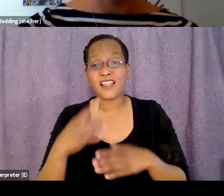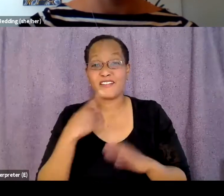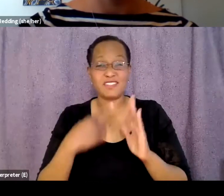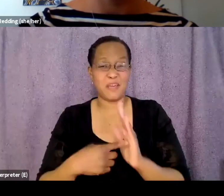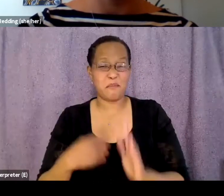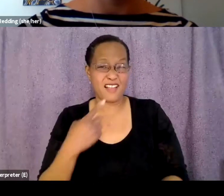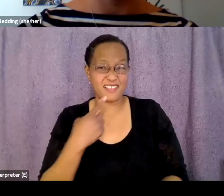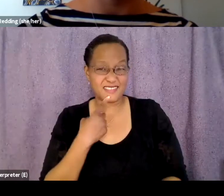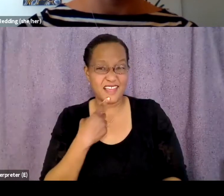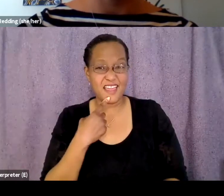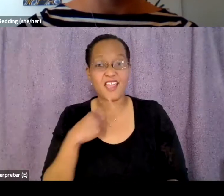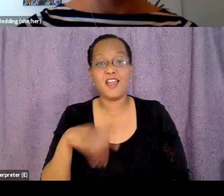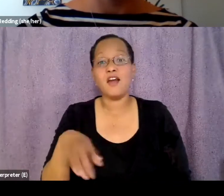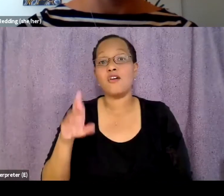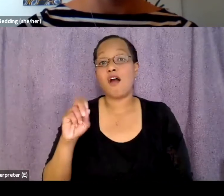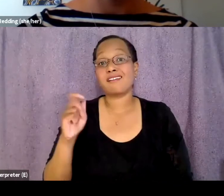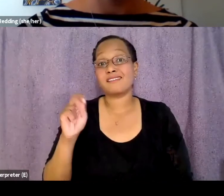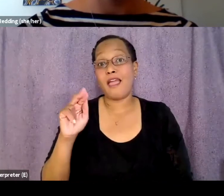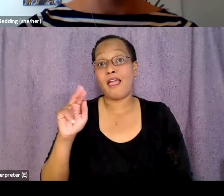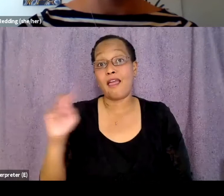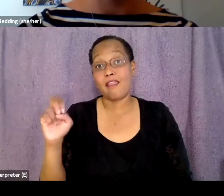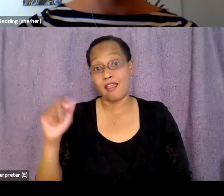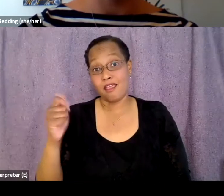Roxane Gay is one of my favorite people on the earth.